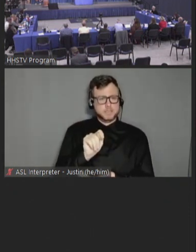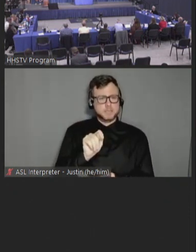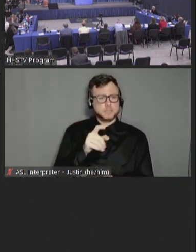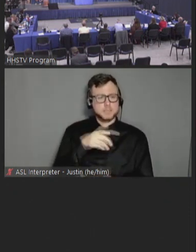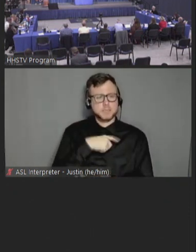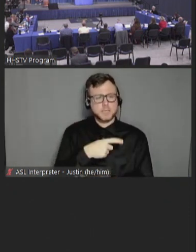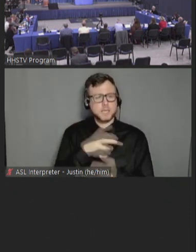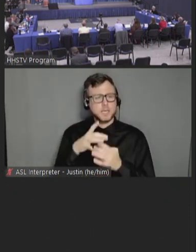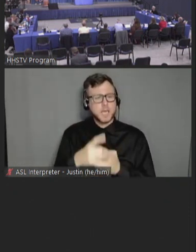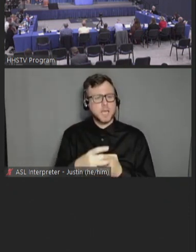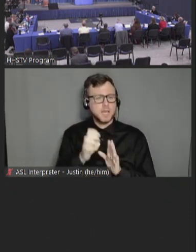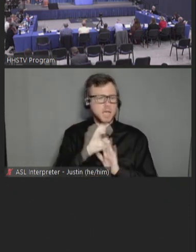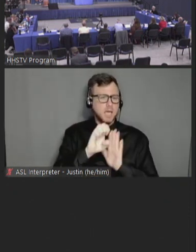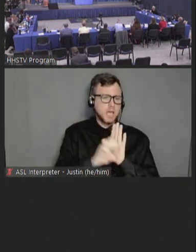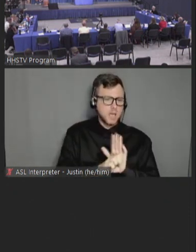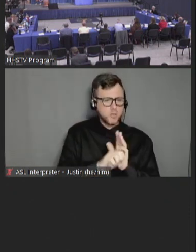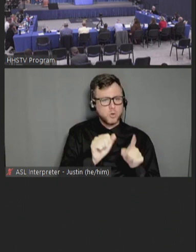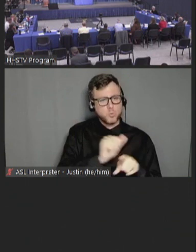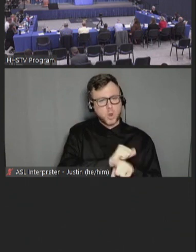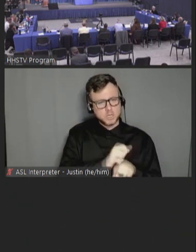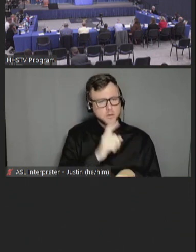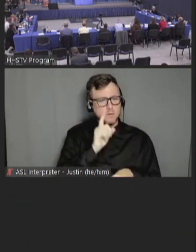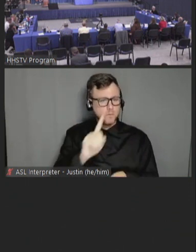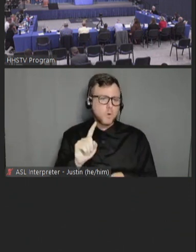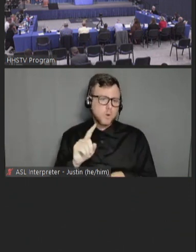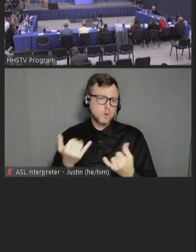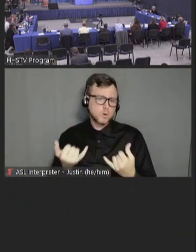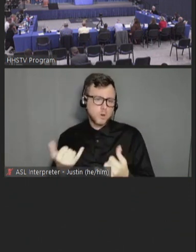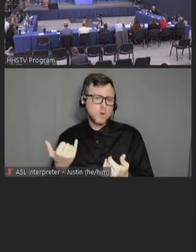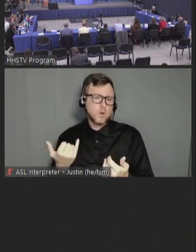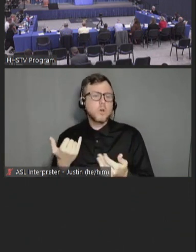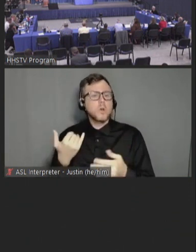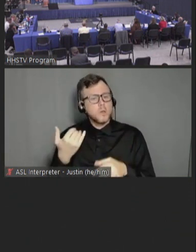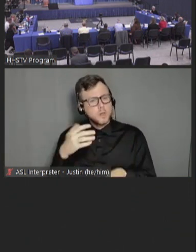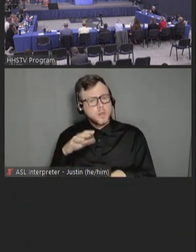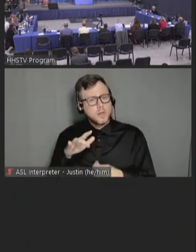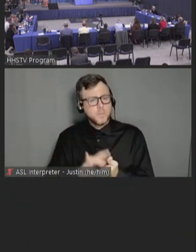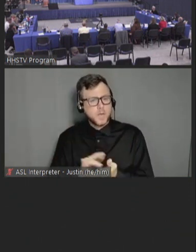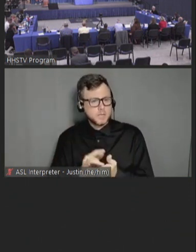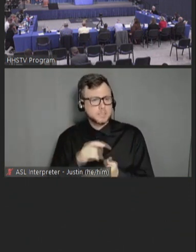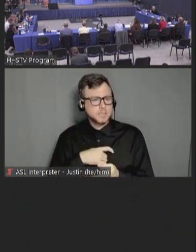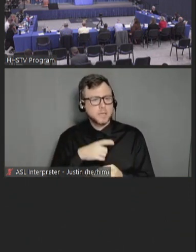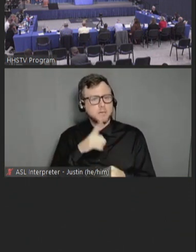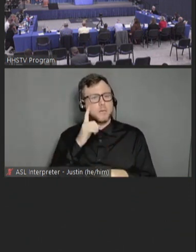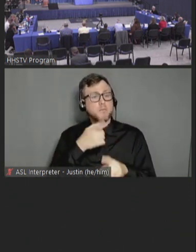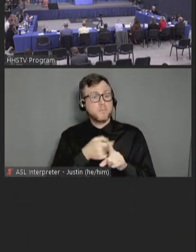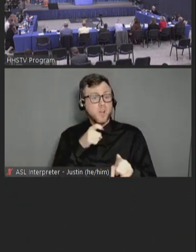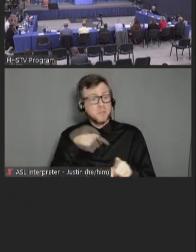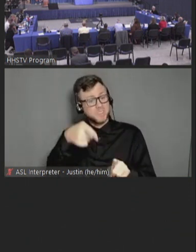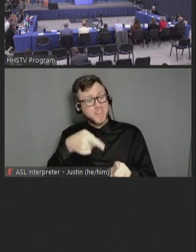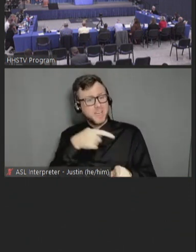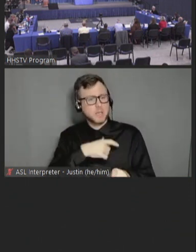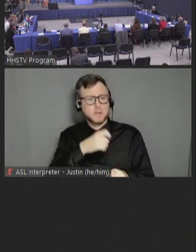medical experimentation conducted during World War Two, informed consent protections must be